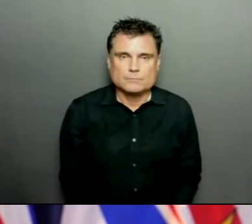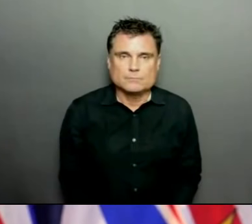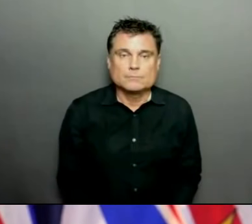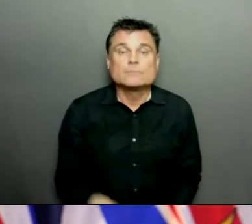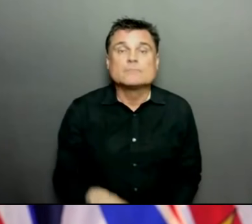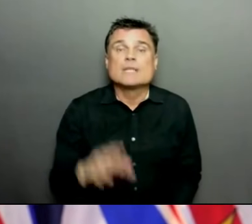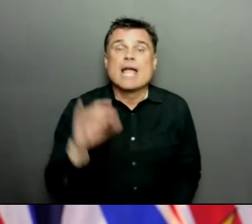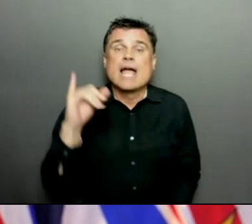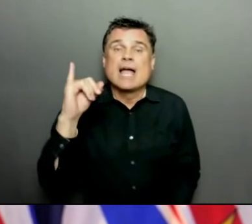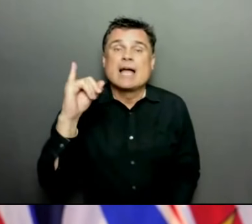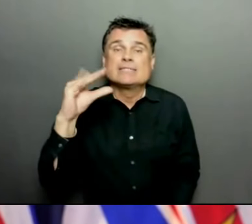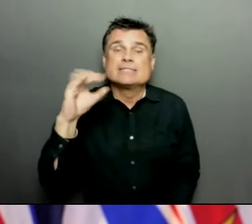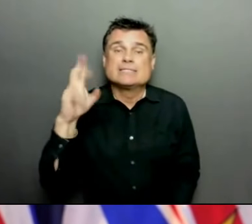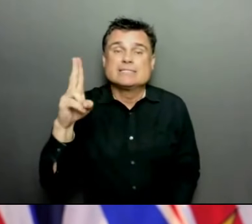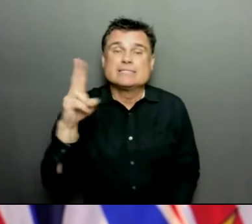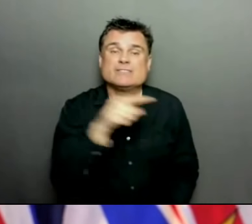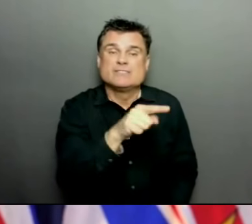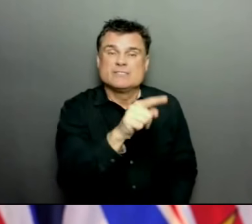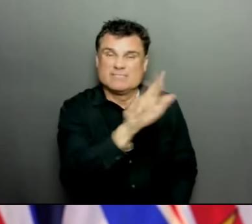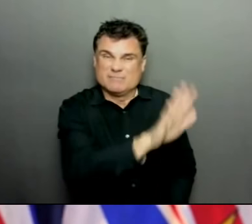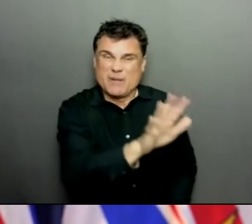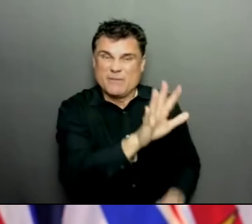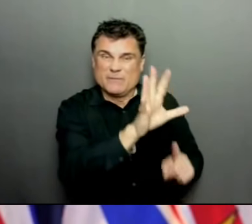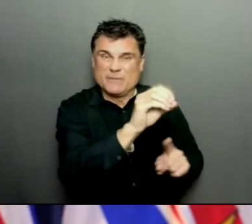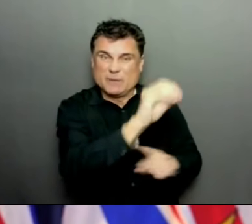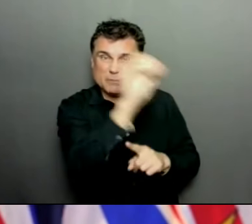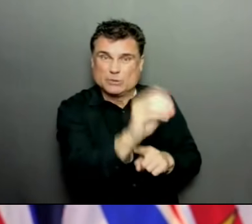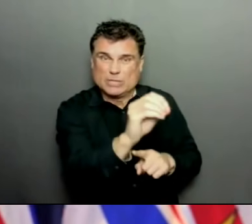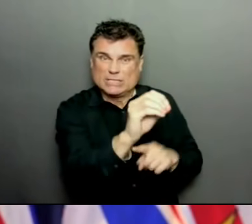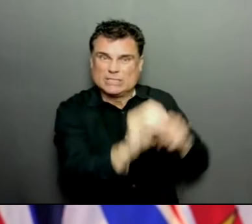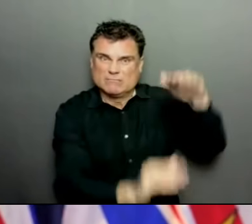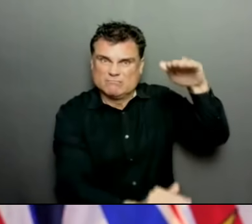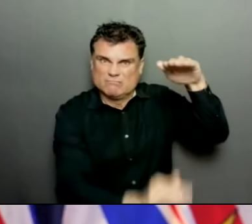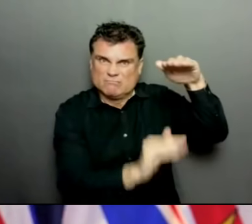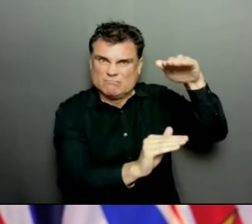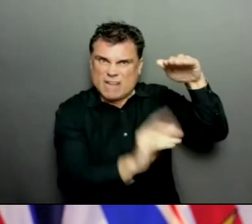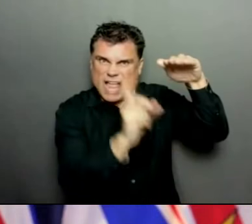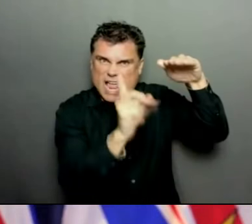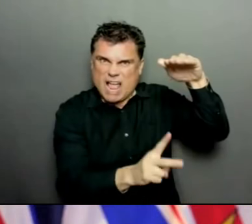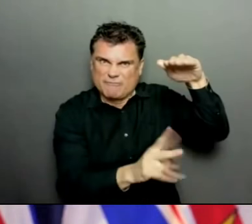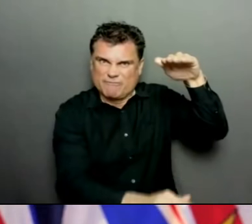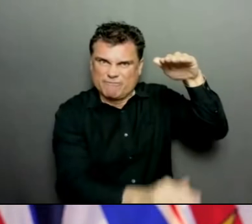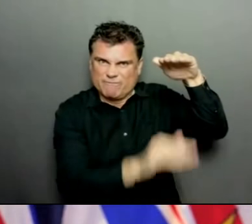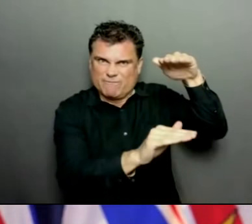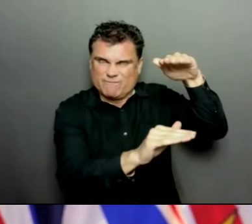72% of our base, critical care beds, and just under 50% and 49.8% of her critical care